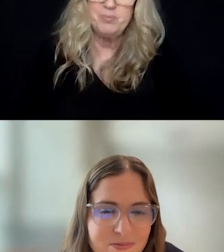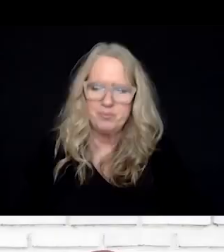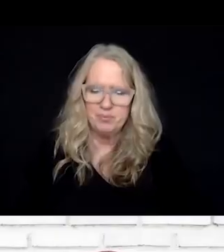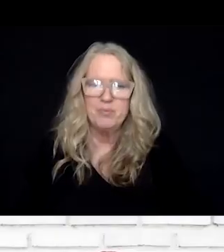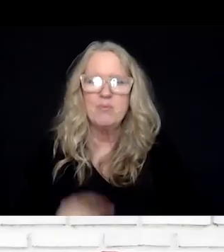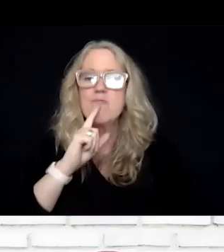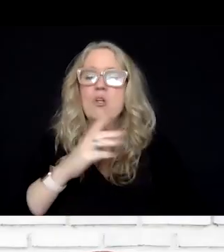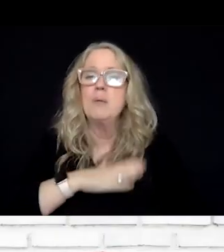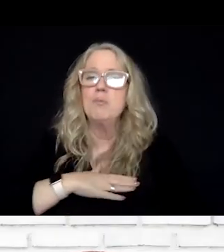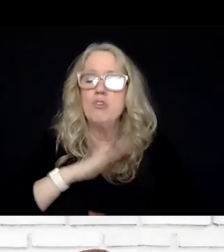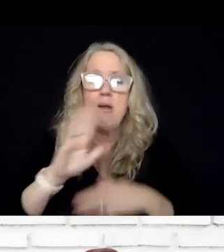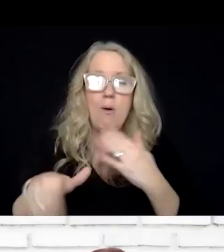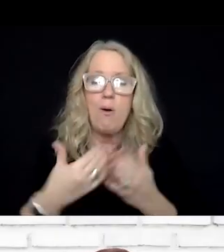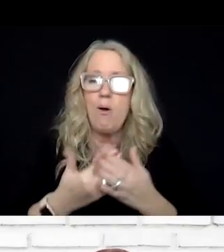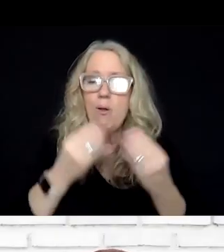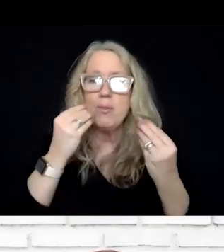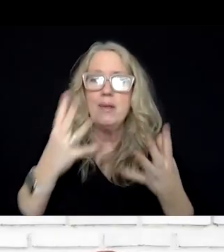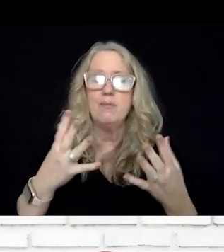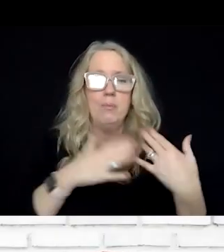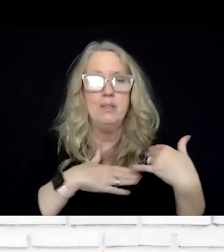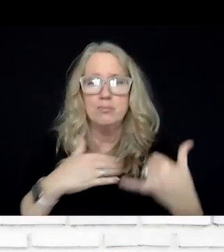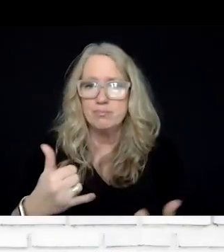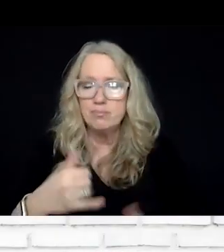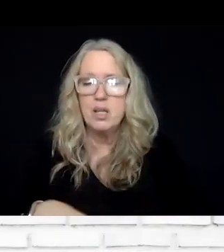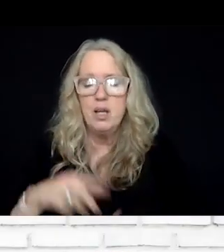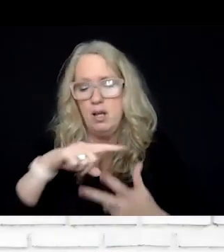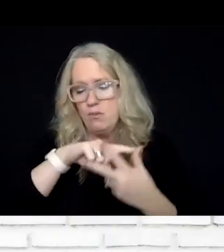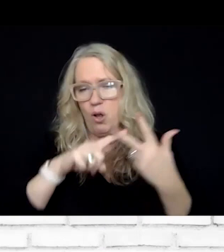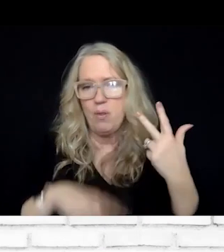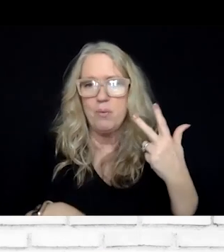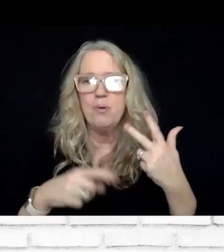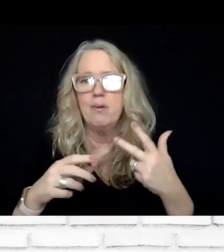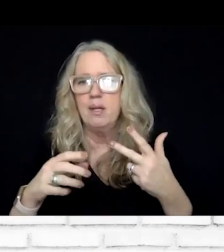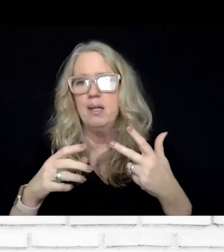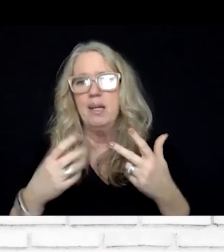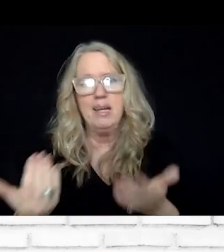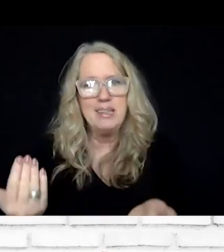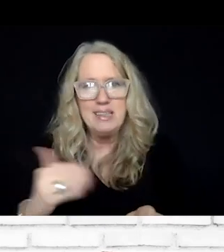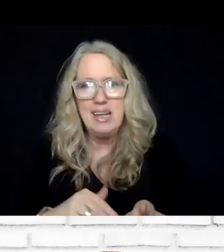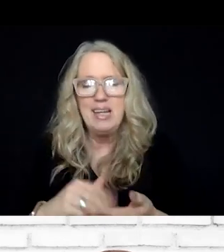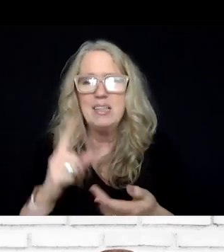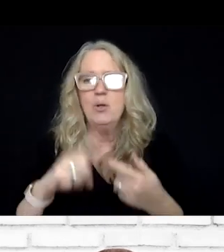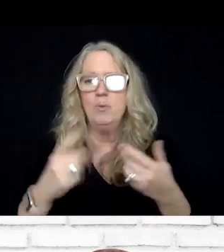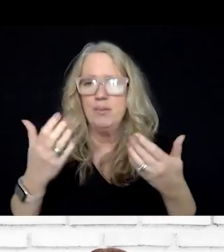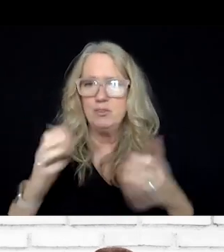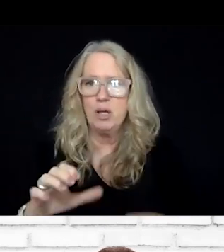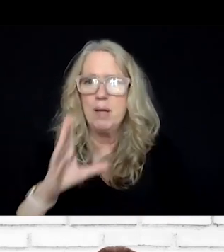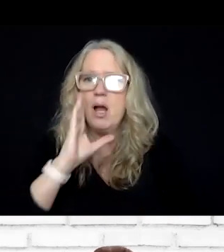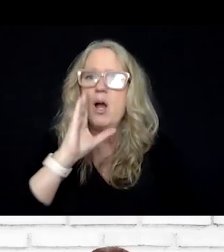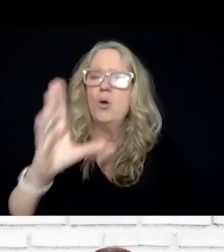INFORMATION THAT IS SHARED SO FAR. I WILL REFER YOU GUYS TO THE CHAT